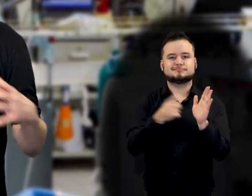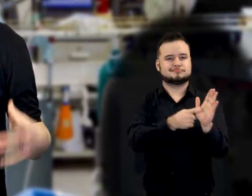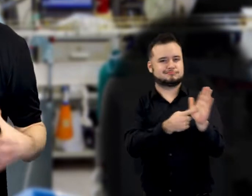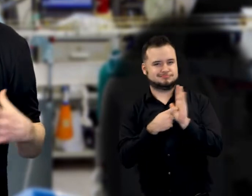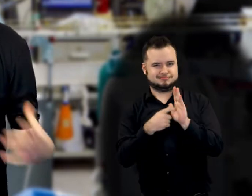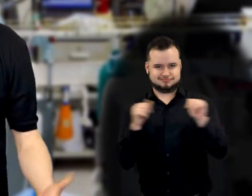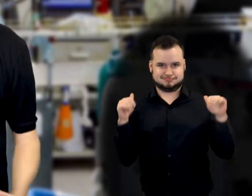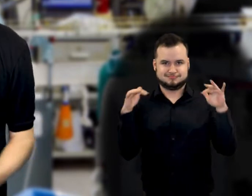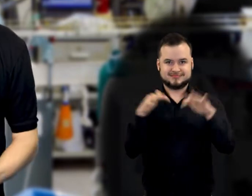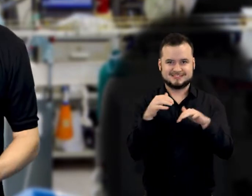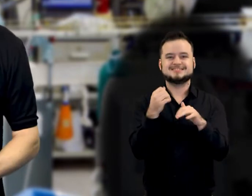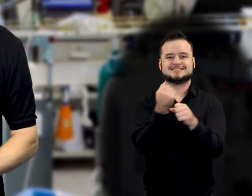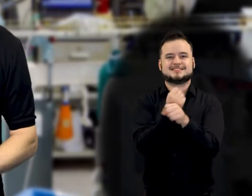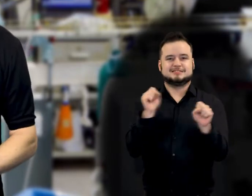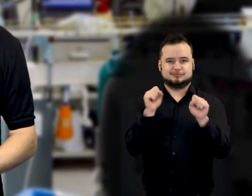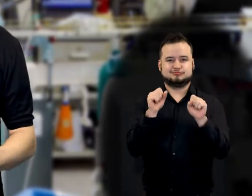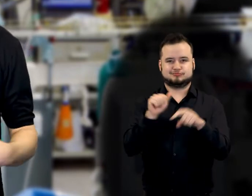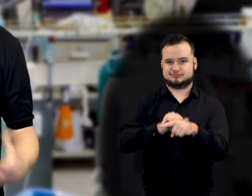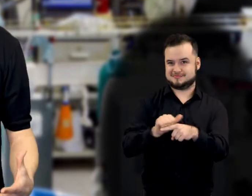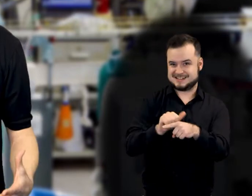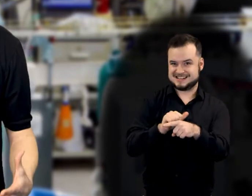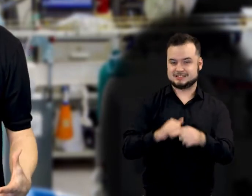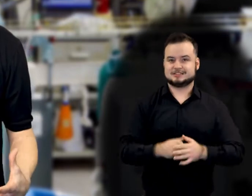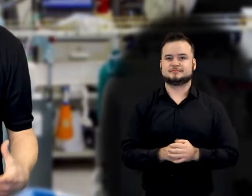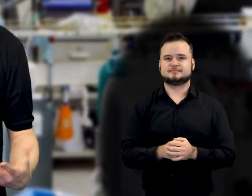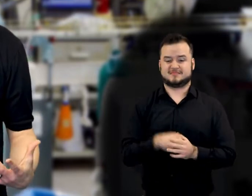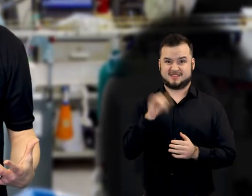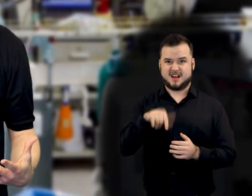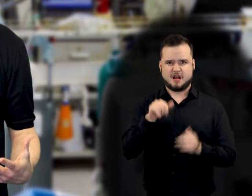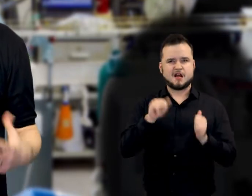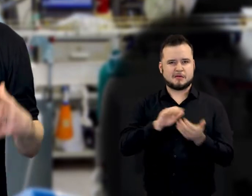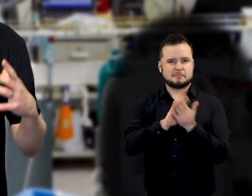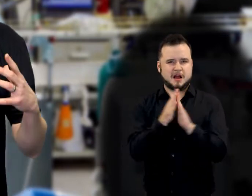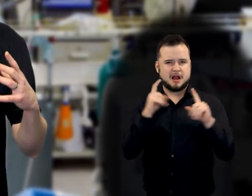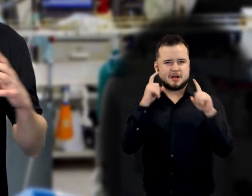This can get complicated when you're operating 24 hours a day.